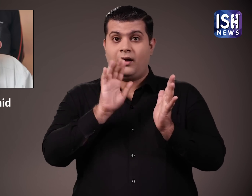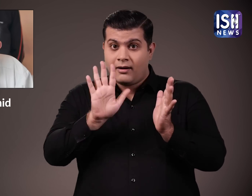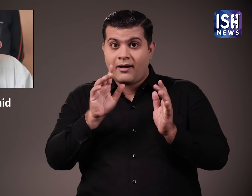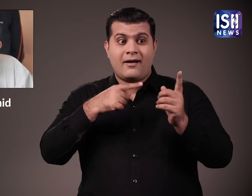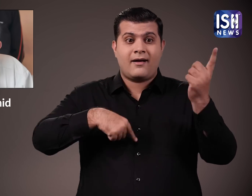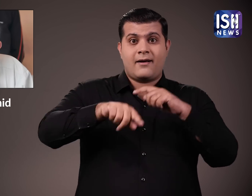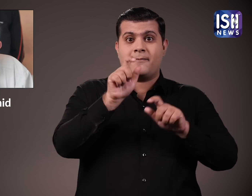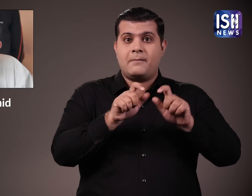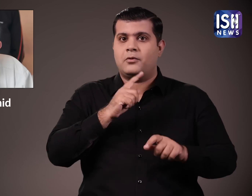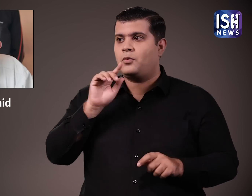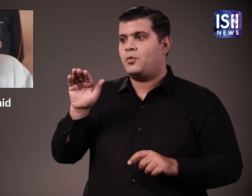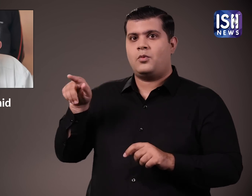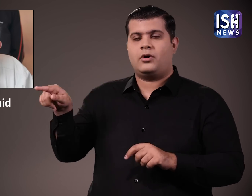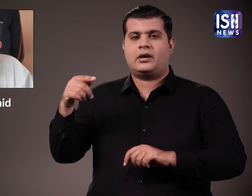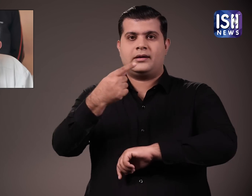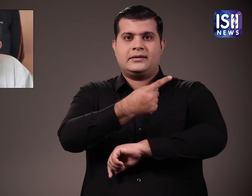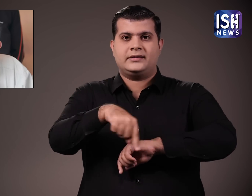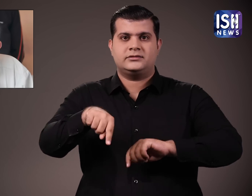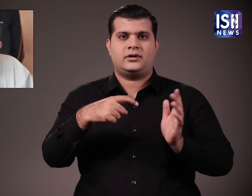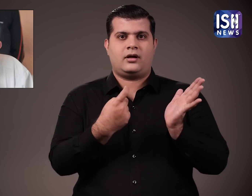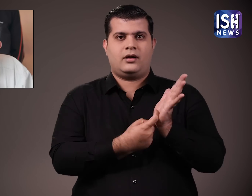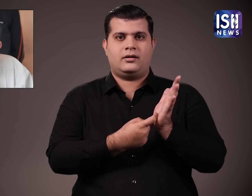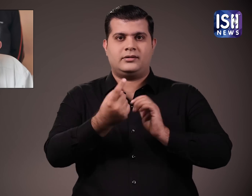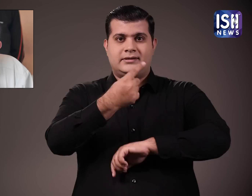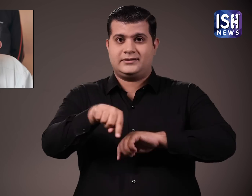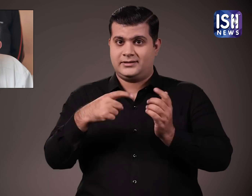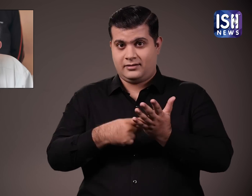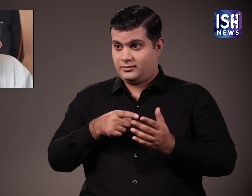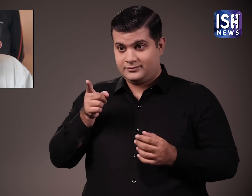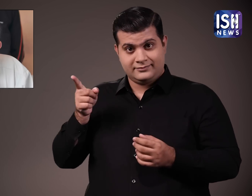He is popularly known as Engineer Rashid.